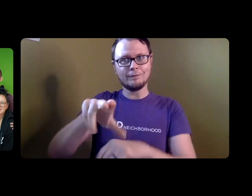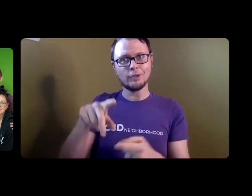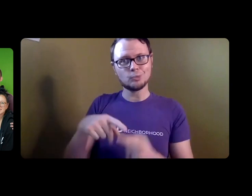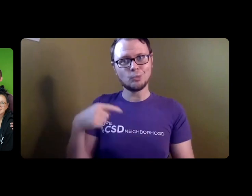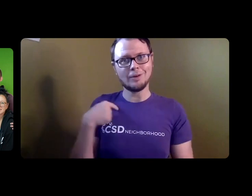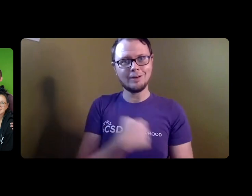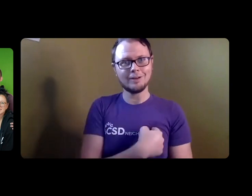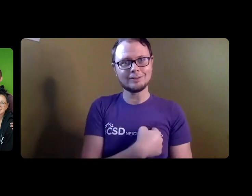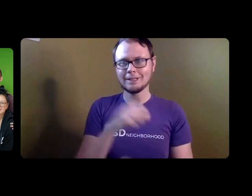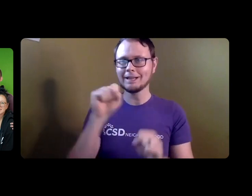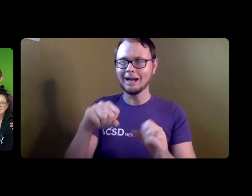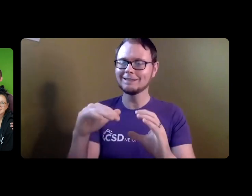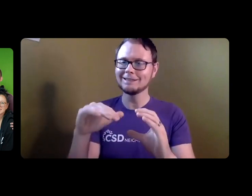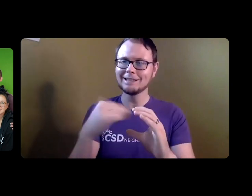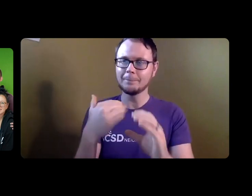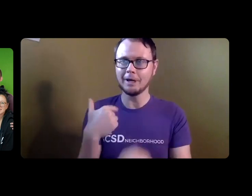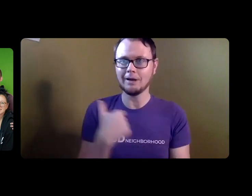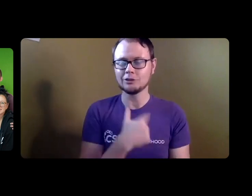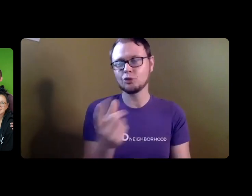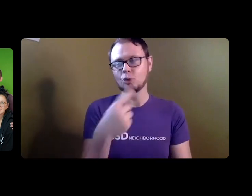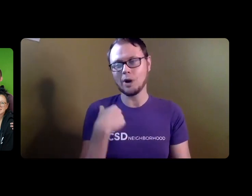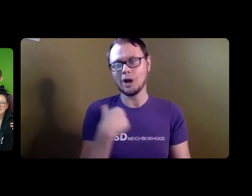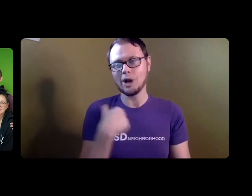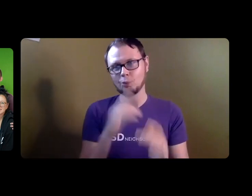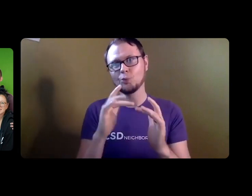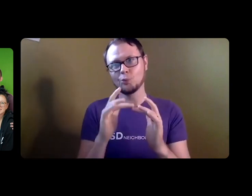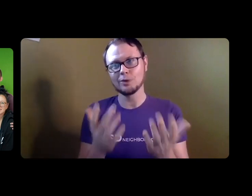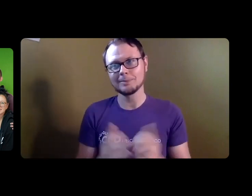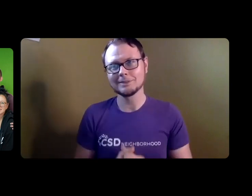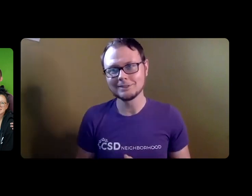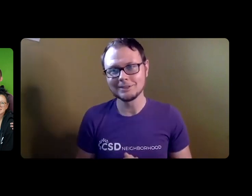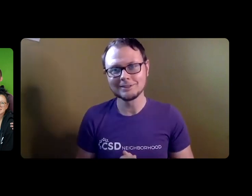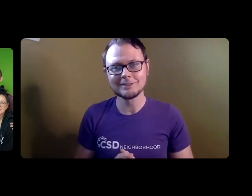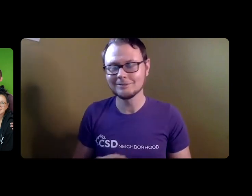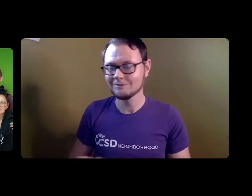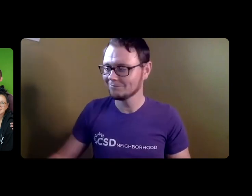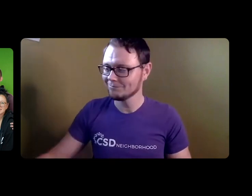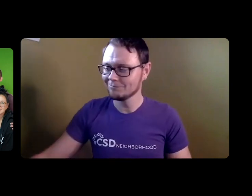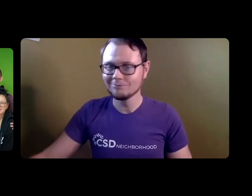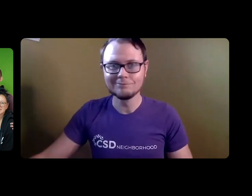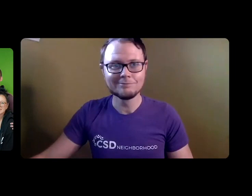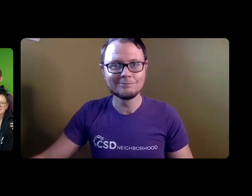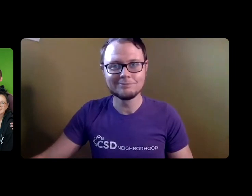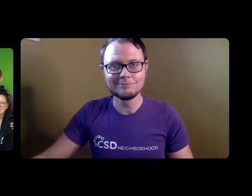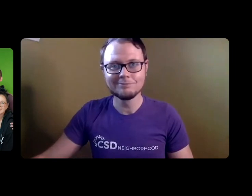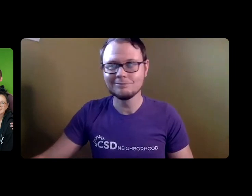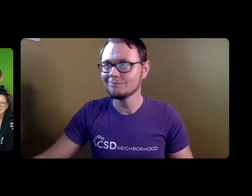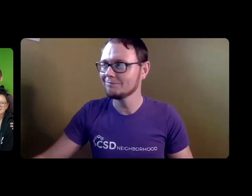editing or like Zoom, please join our team, e-mail us through our website and you'll find